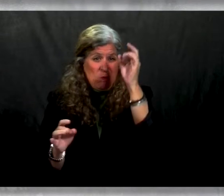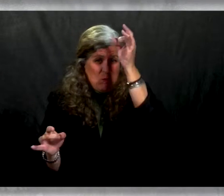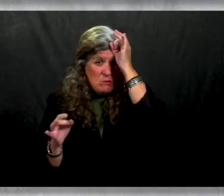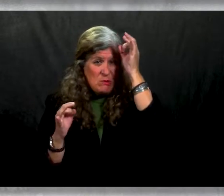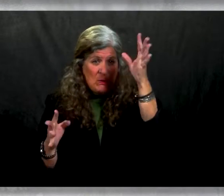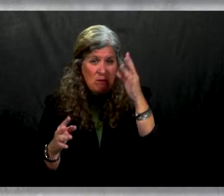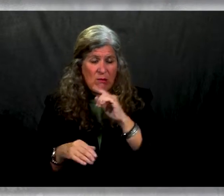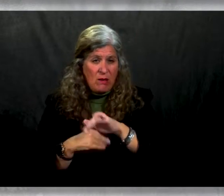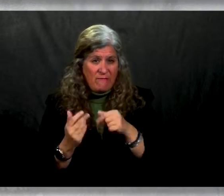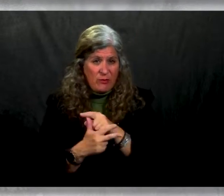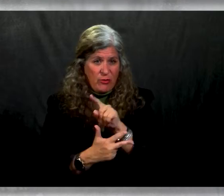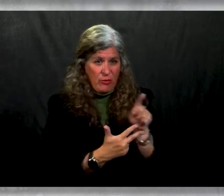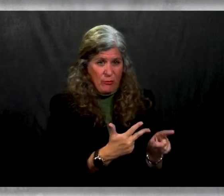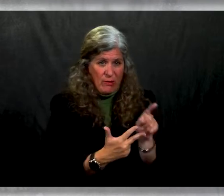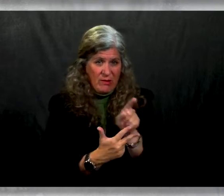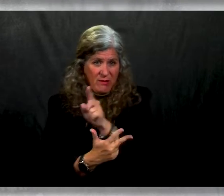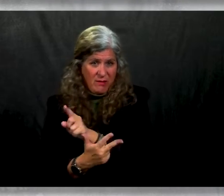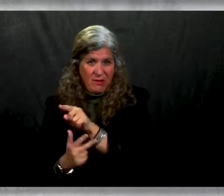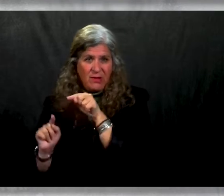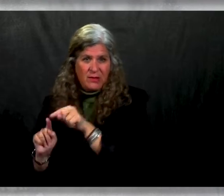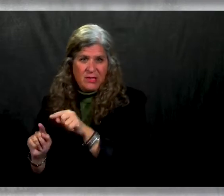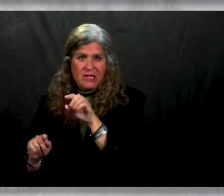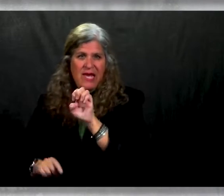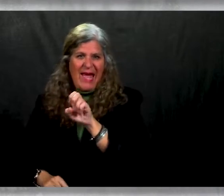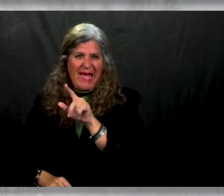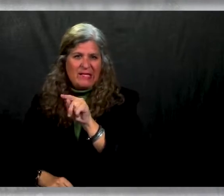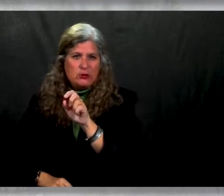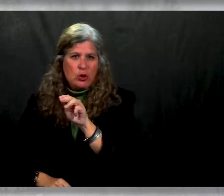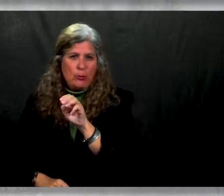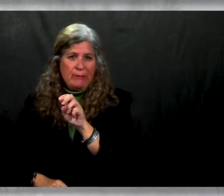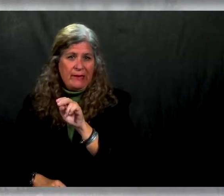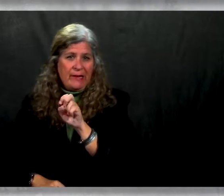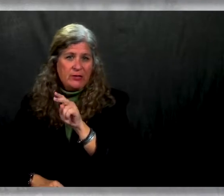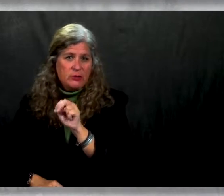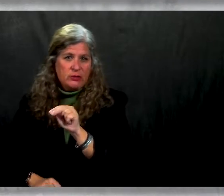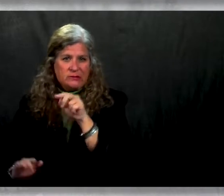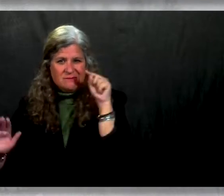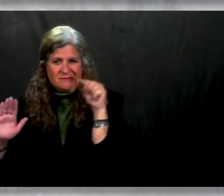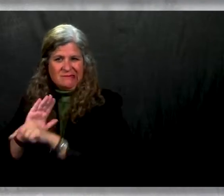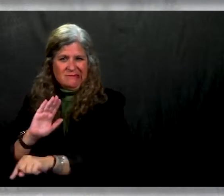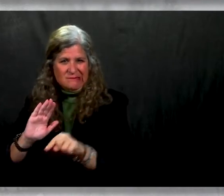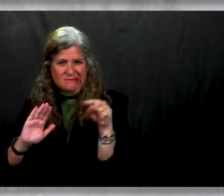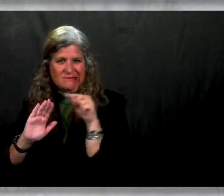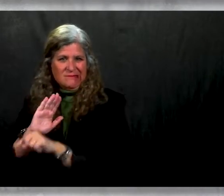that you asked about are the extermination camps, where the ultimate goal is